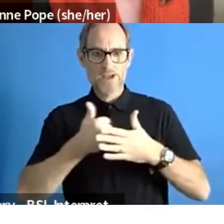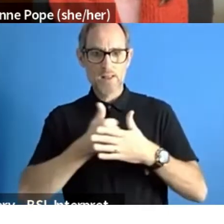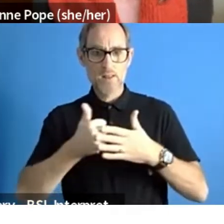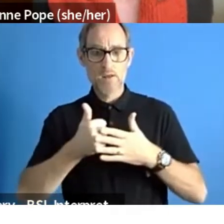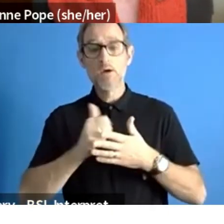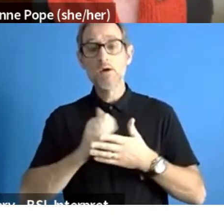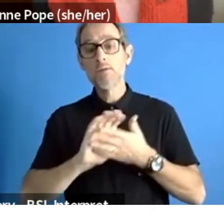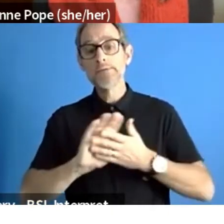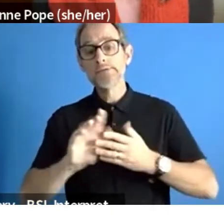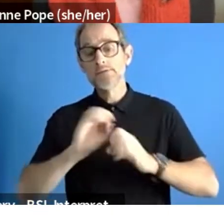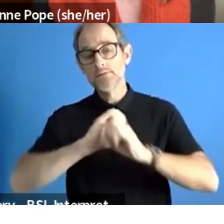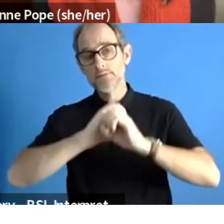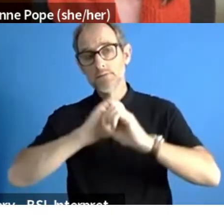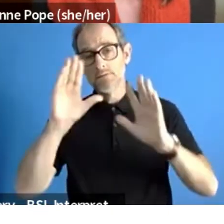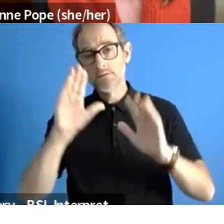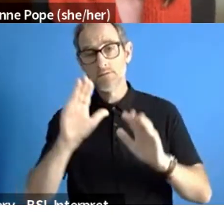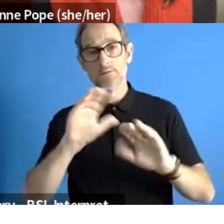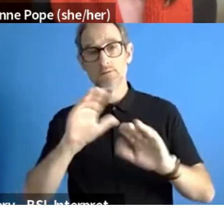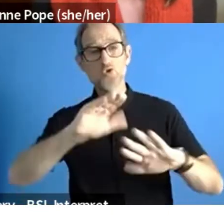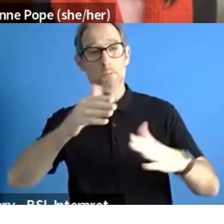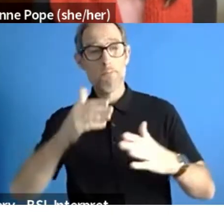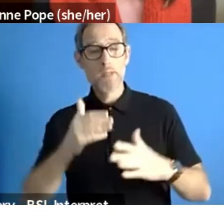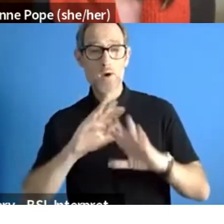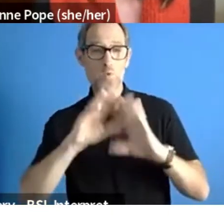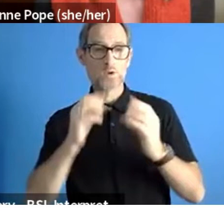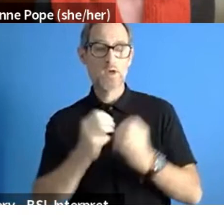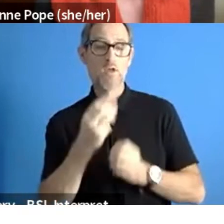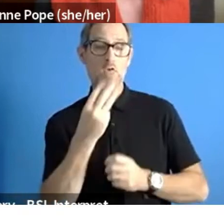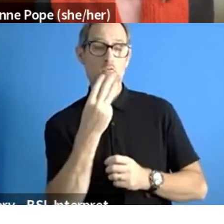We have 35 potential suppliers submit applications so that